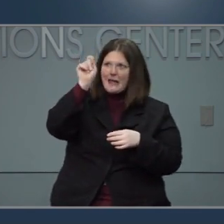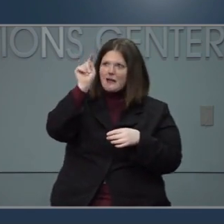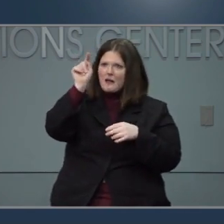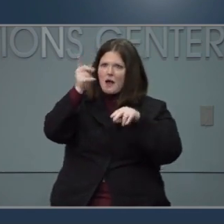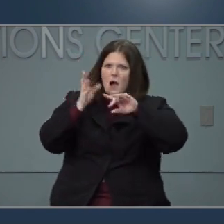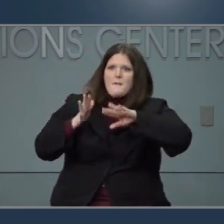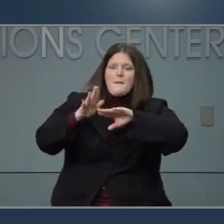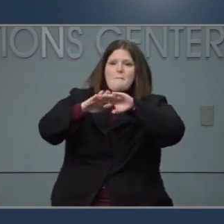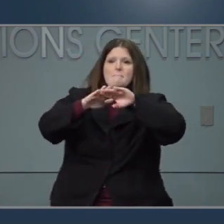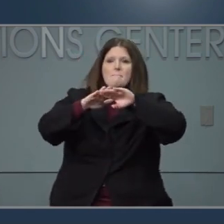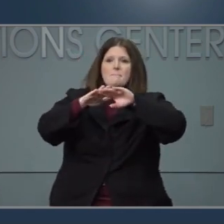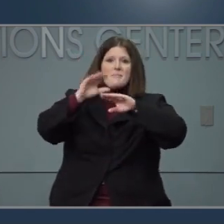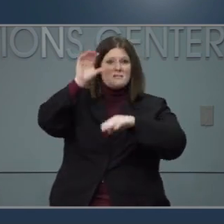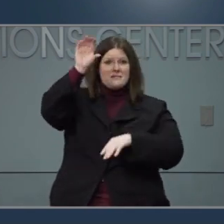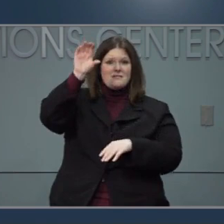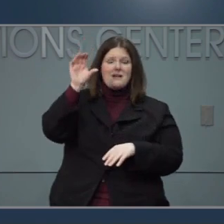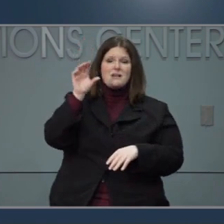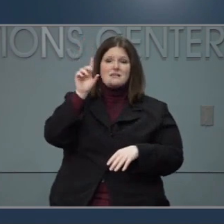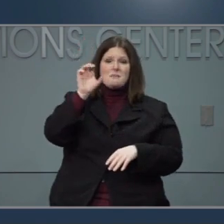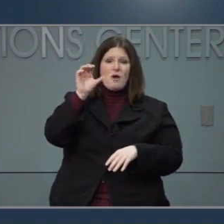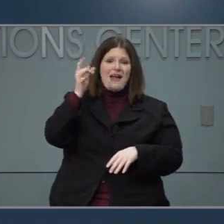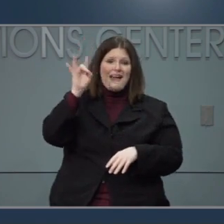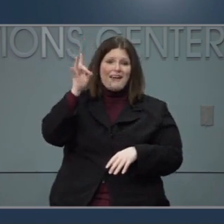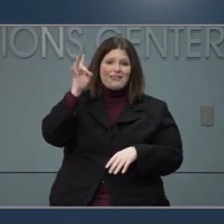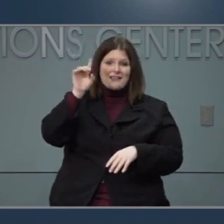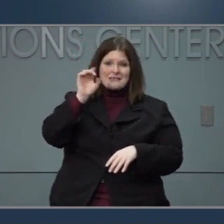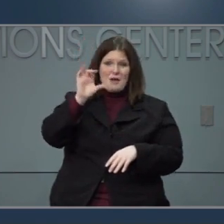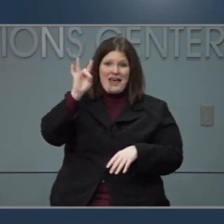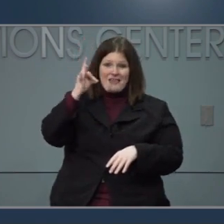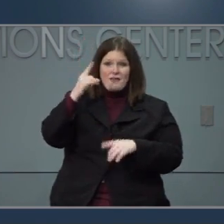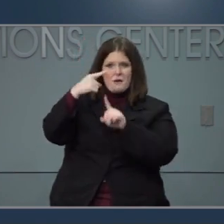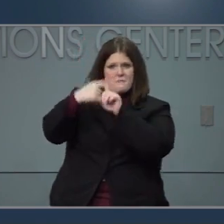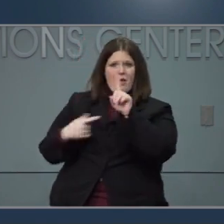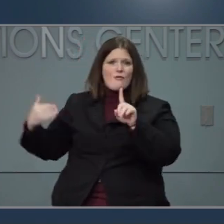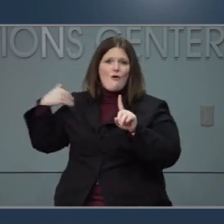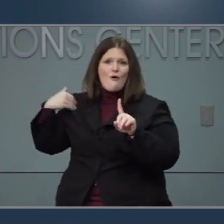ON THIS LAST SLIDE HERE, YOU CAN SEE HOW QUICKLY THINGS CAN ESCALATE.